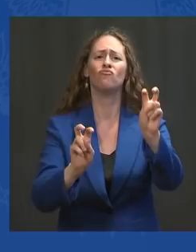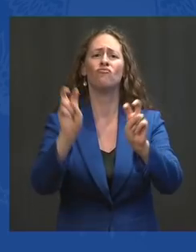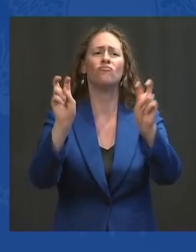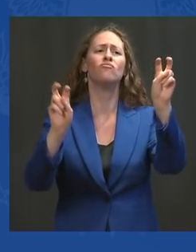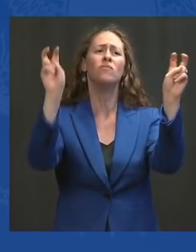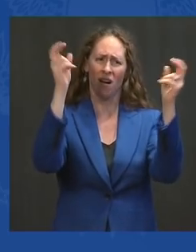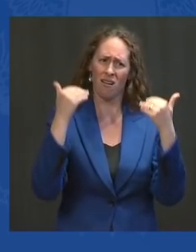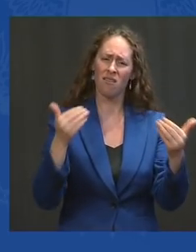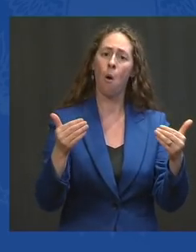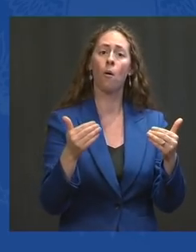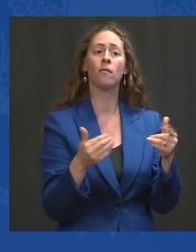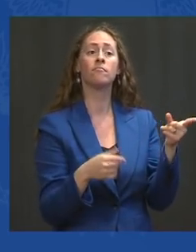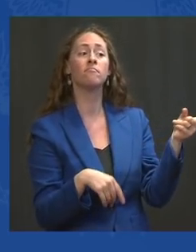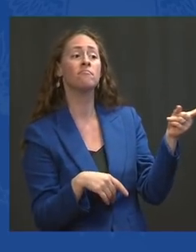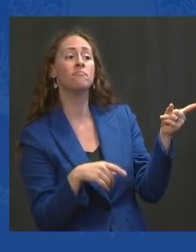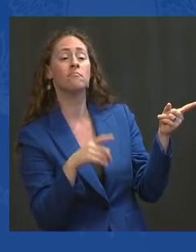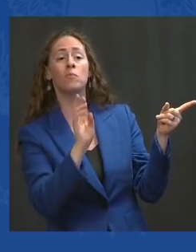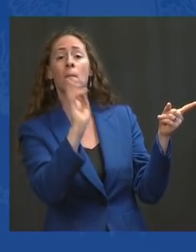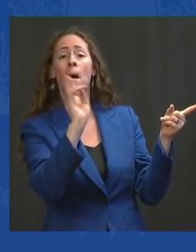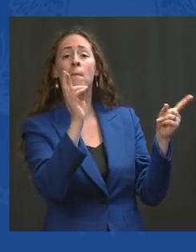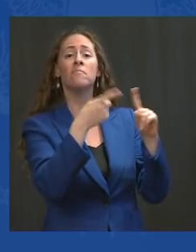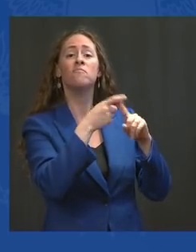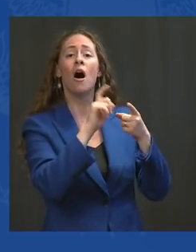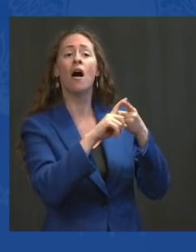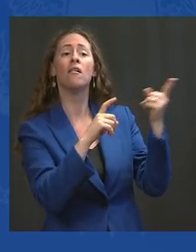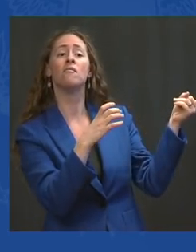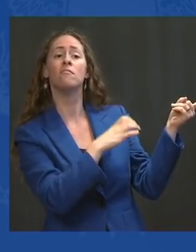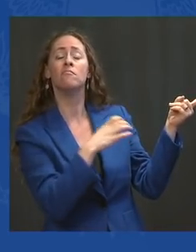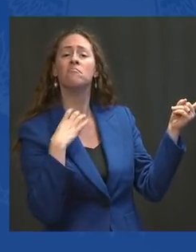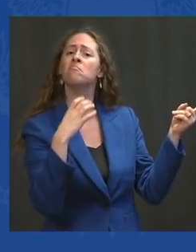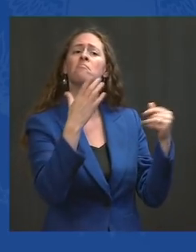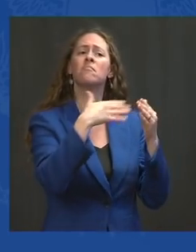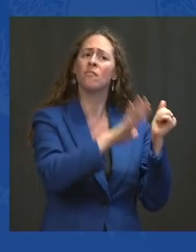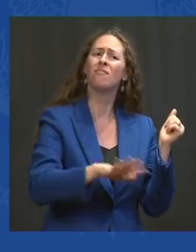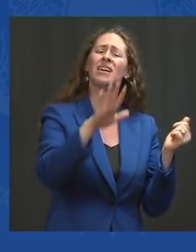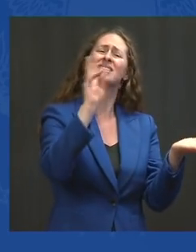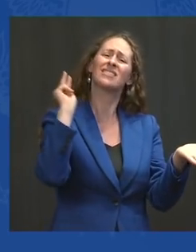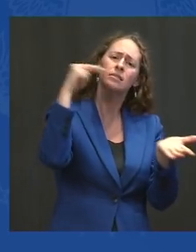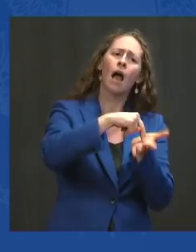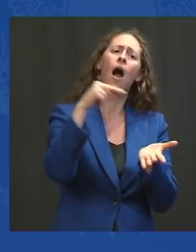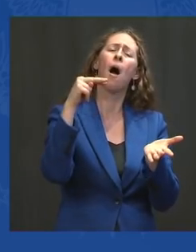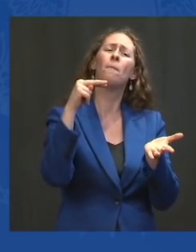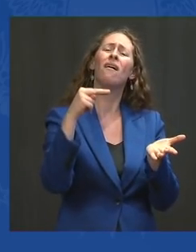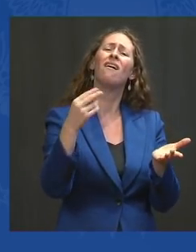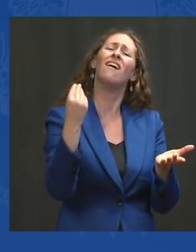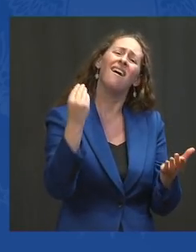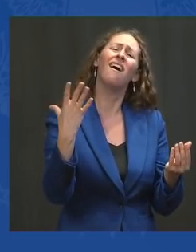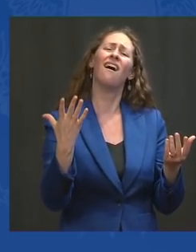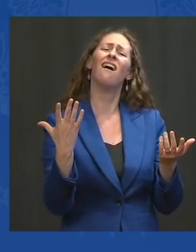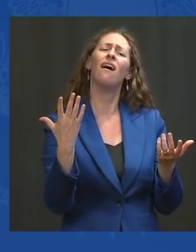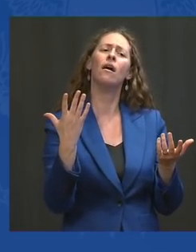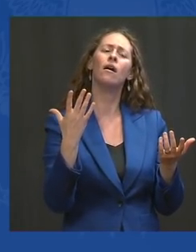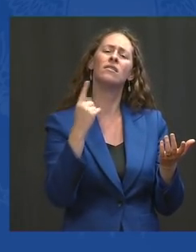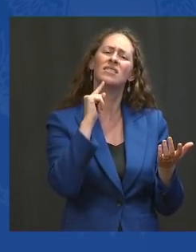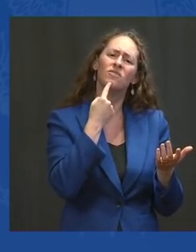in Congress, in states, in cities, in counties -- to stand up, for God's sake, and help prevent this concerted effort